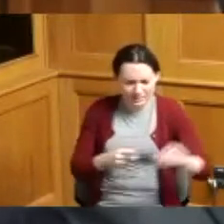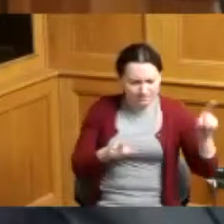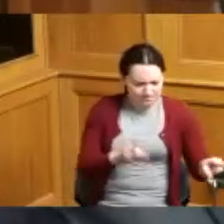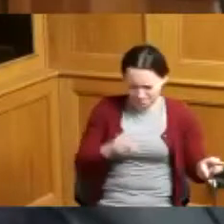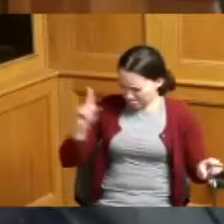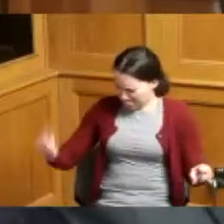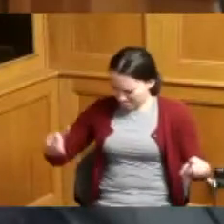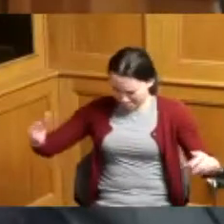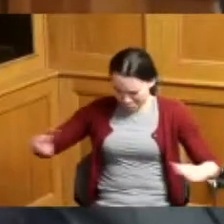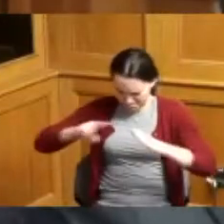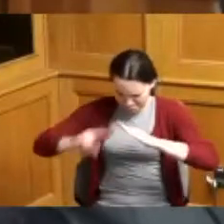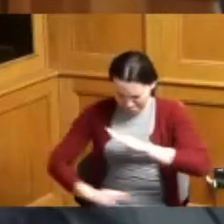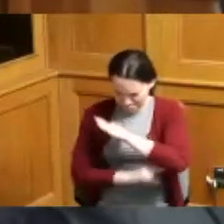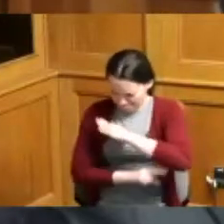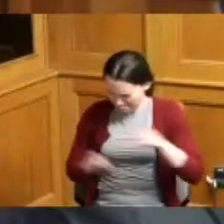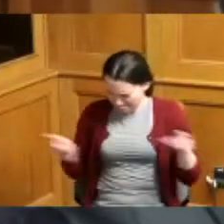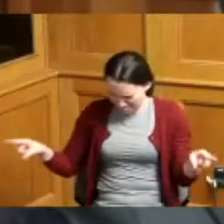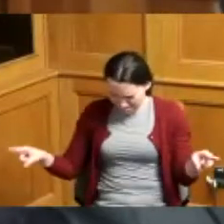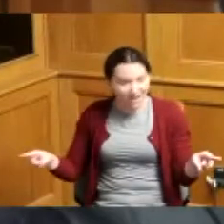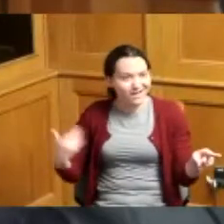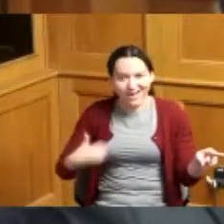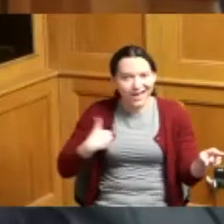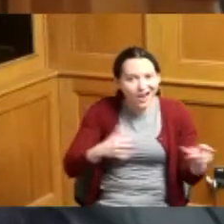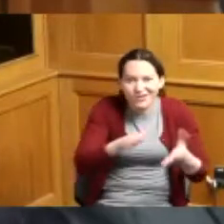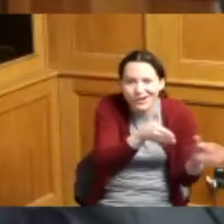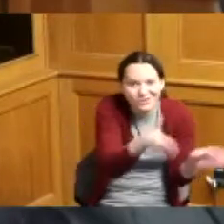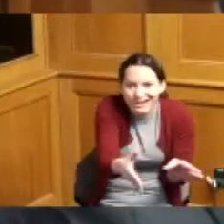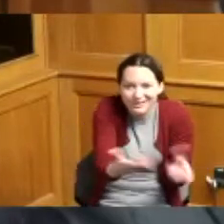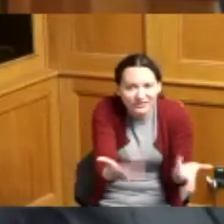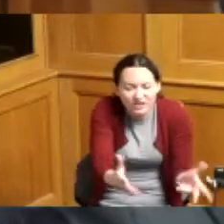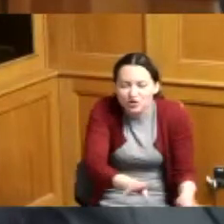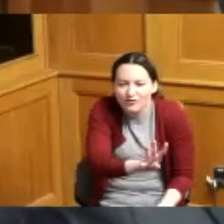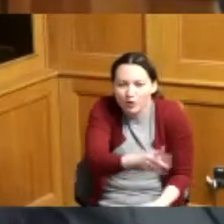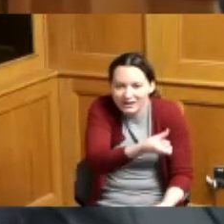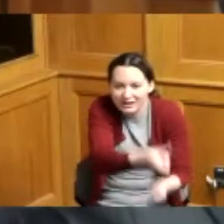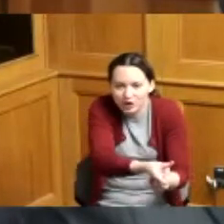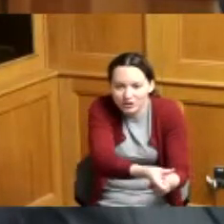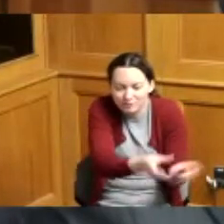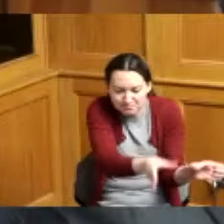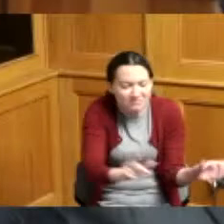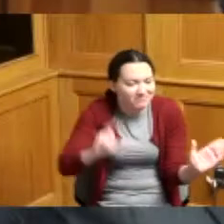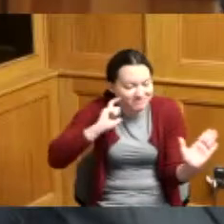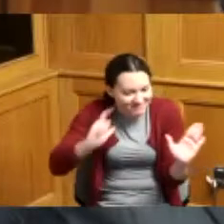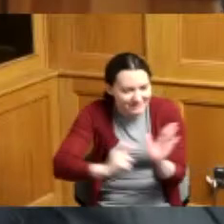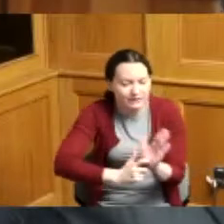that says you know we already have plans it's a four-year plan that we have seen uh from the